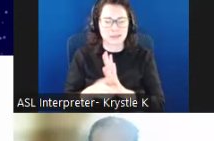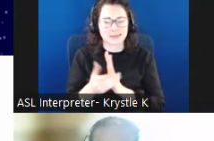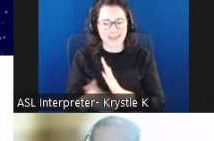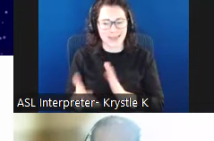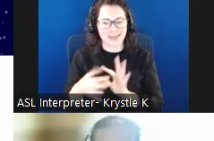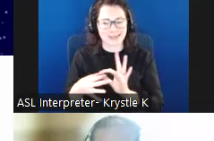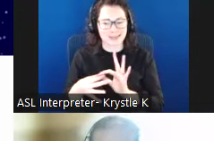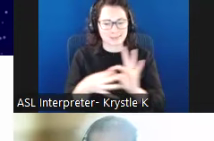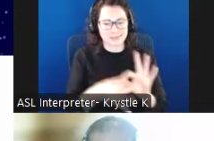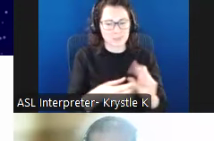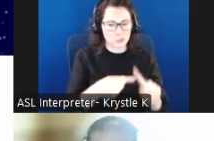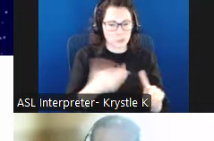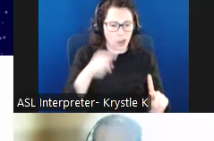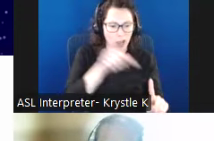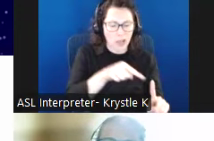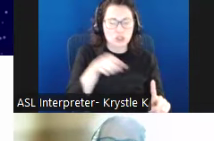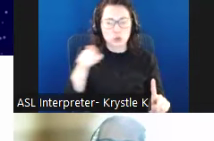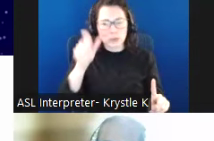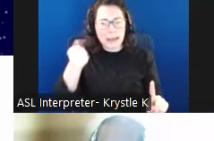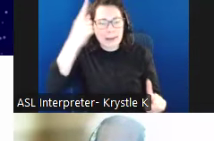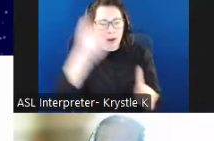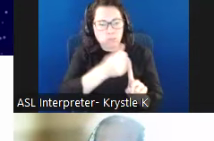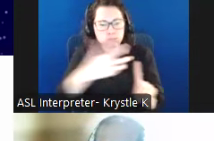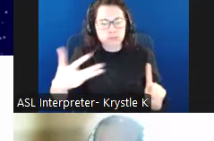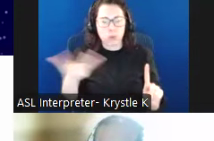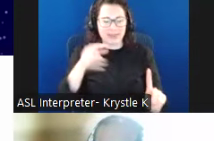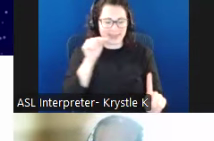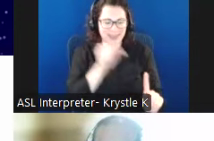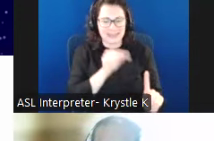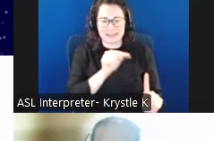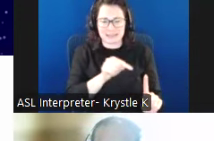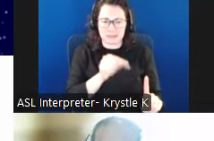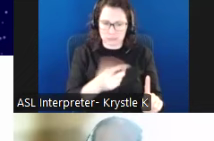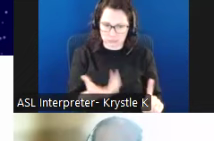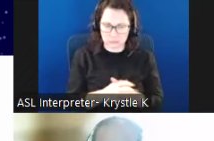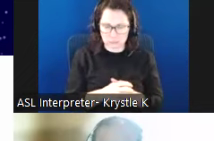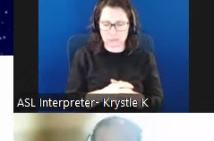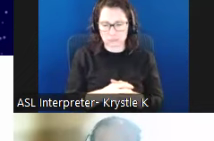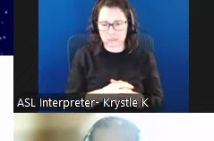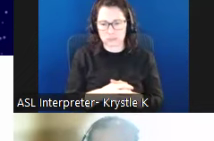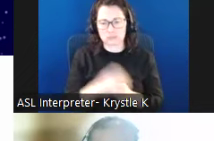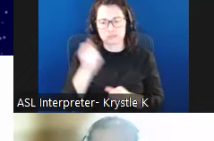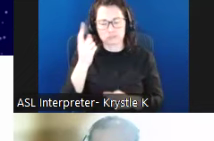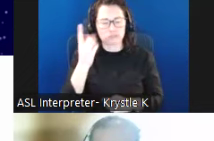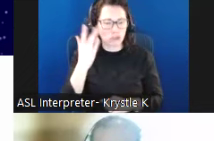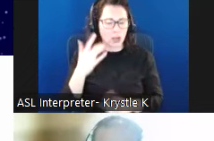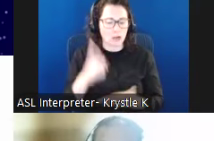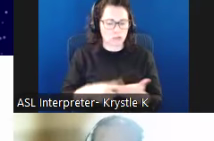so that you have a full understanding of